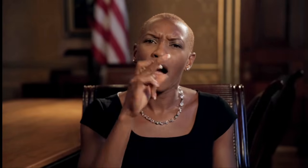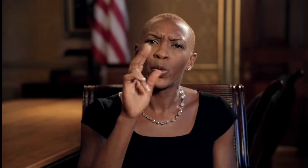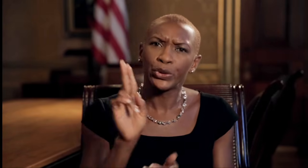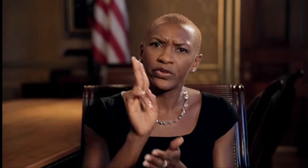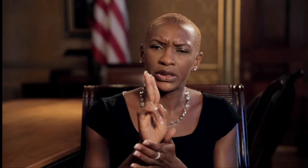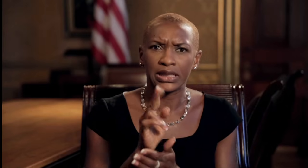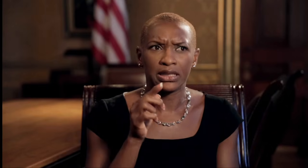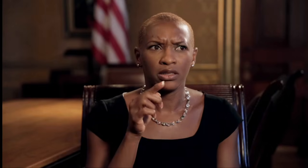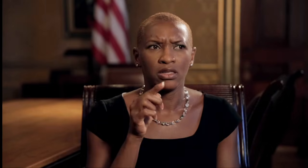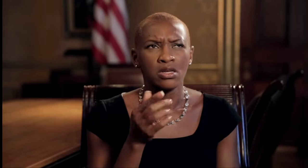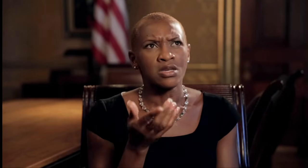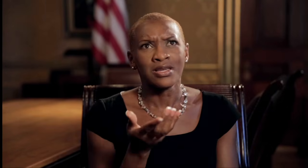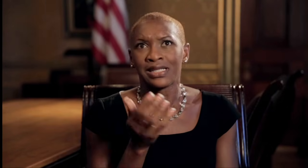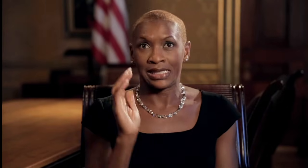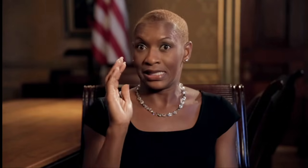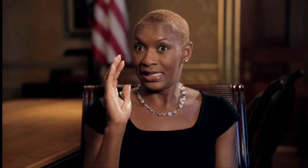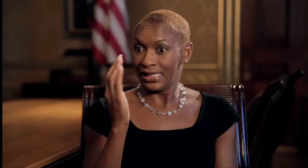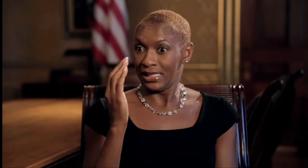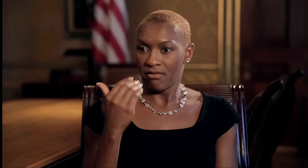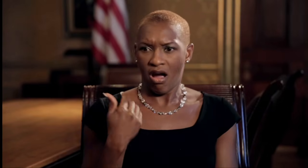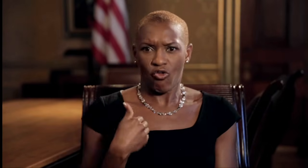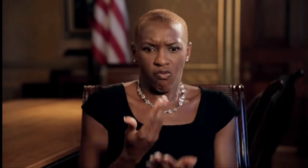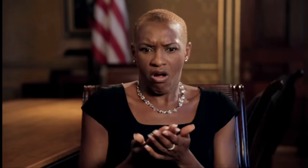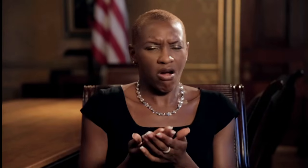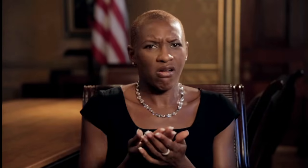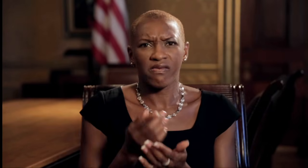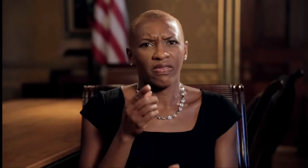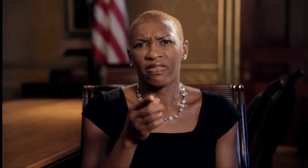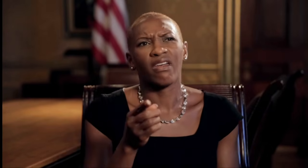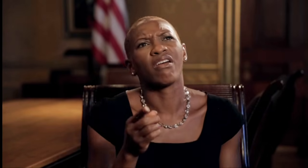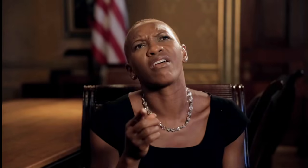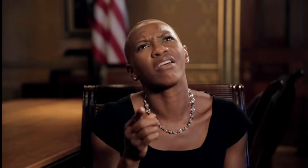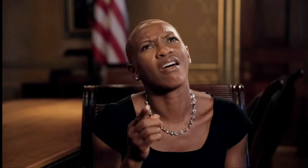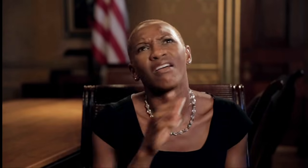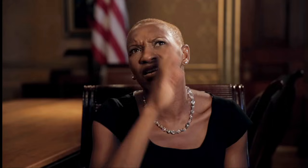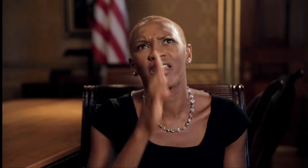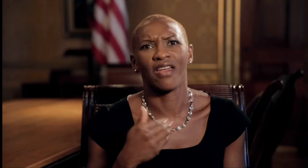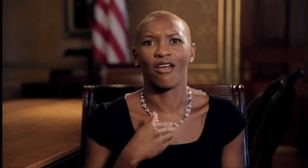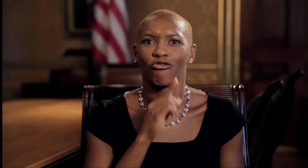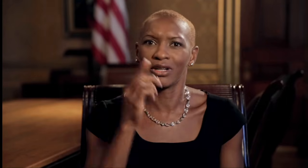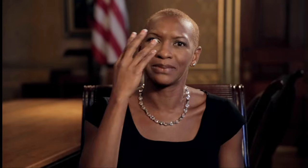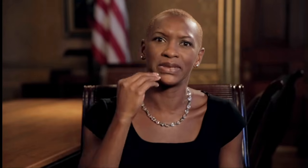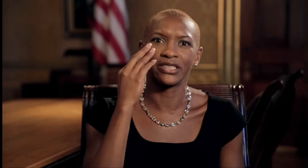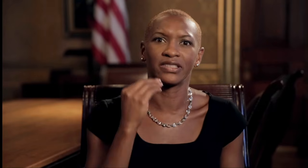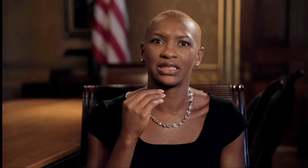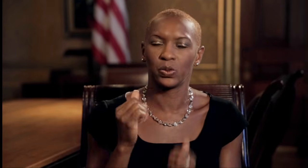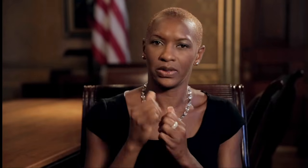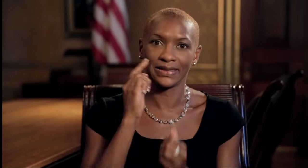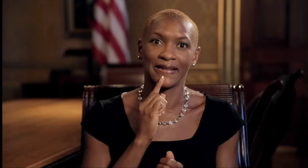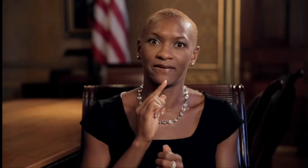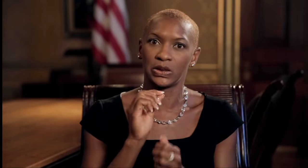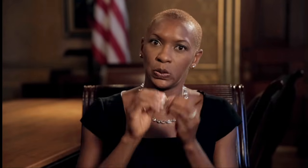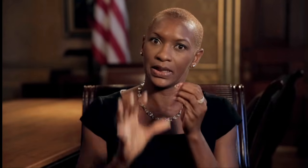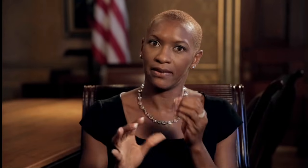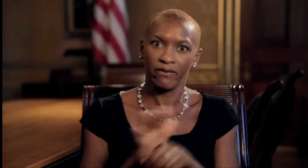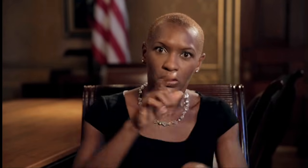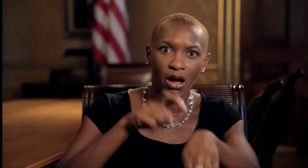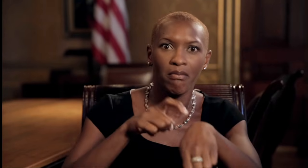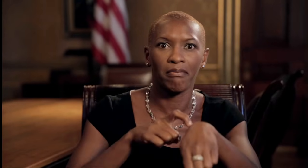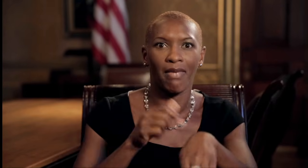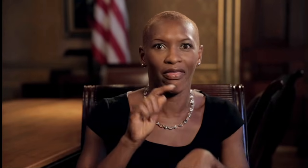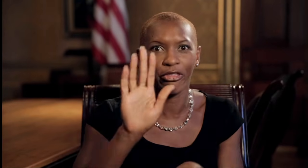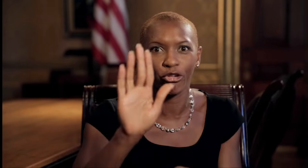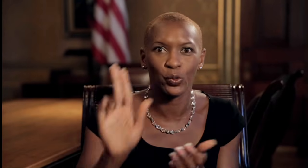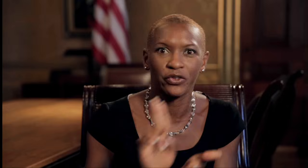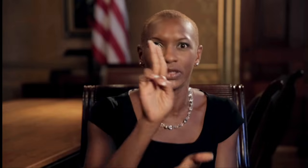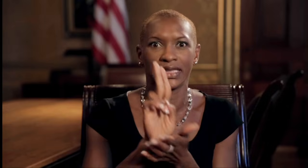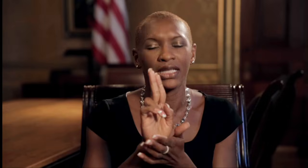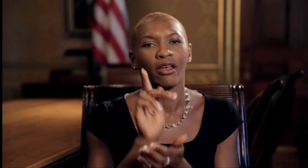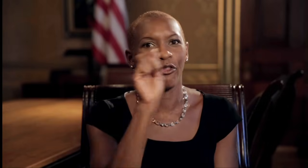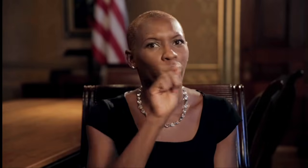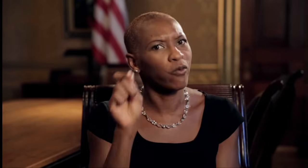Howard University... when I arrived they didn't have experience with a full-time deaf student at their university.